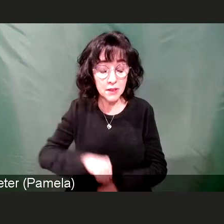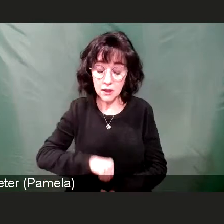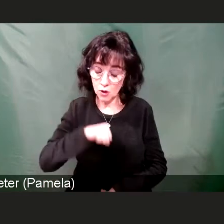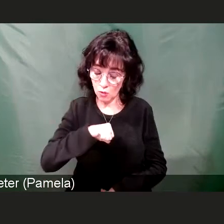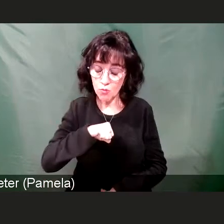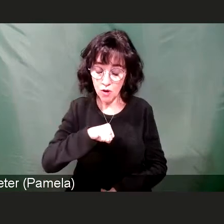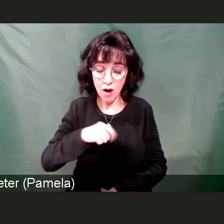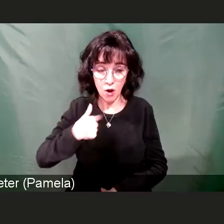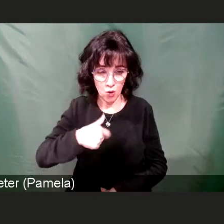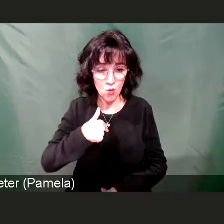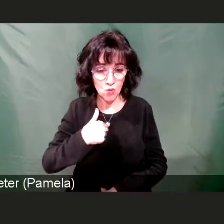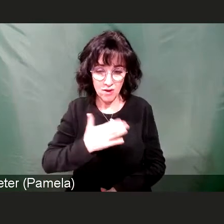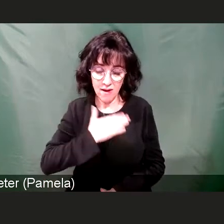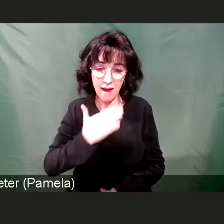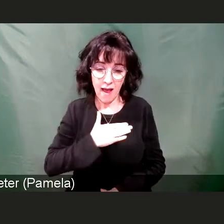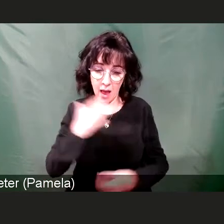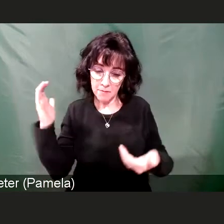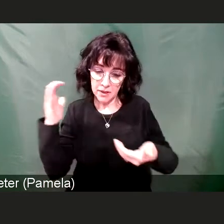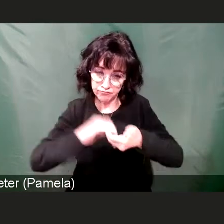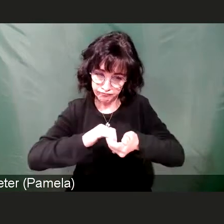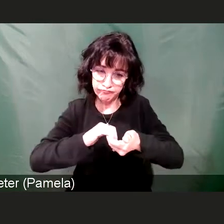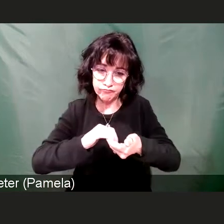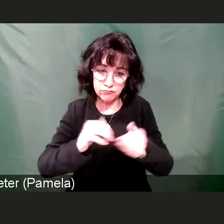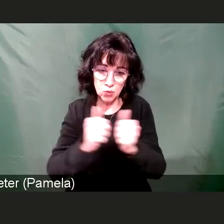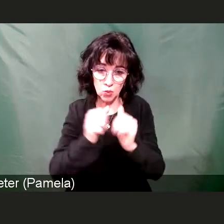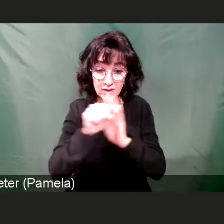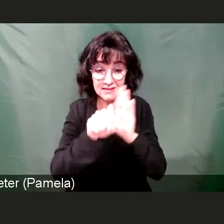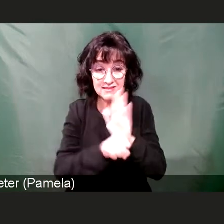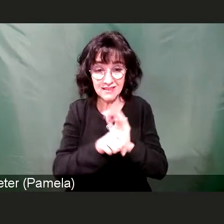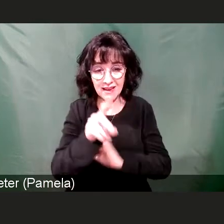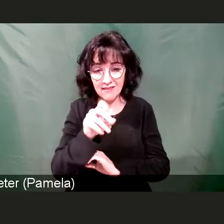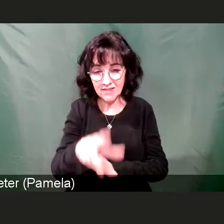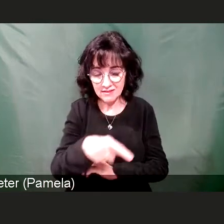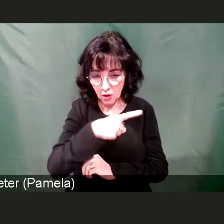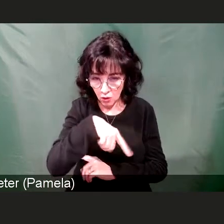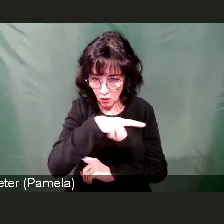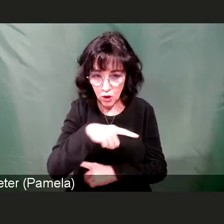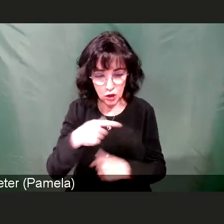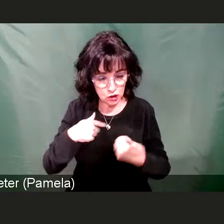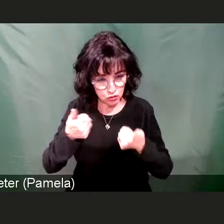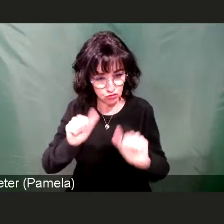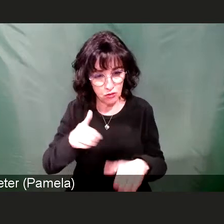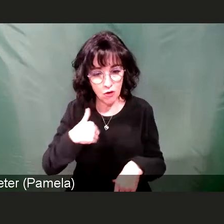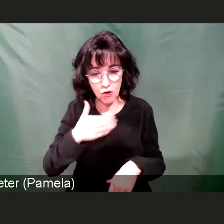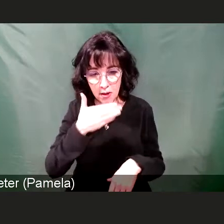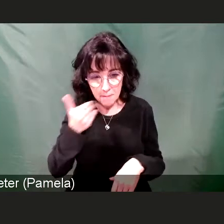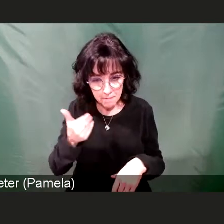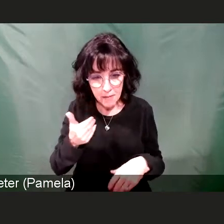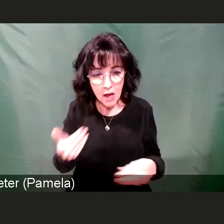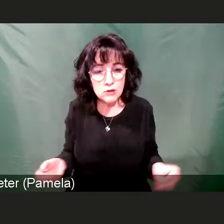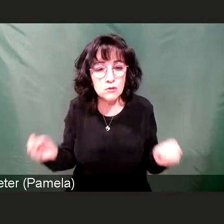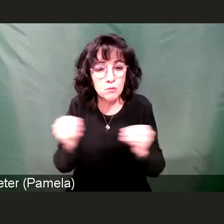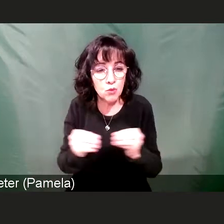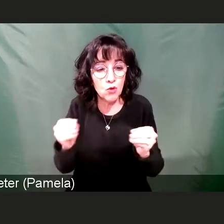with the State of Delaware to try to get as much vaccine into eligible community members as possible.